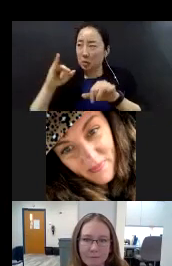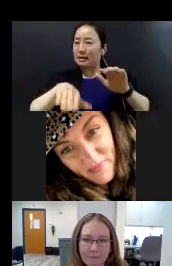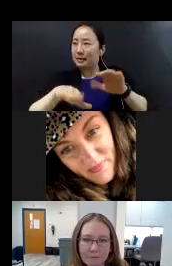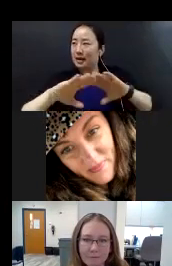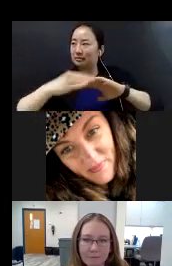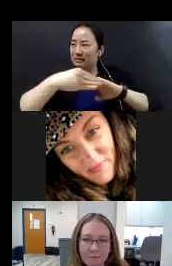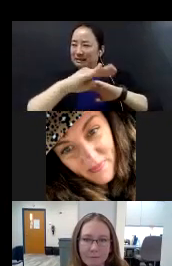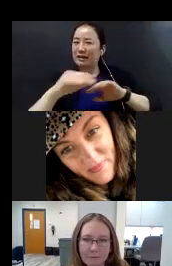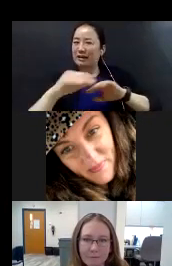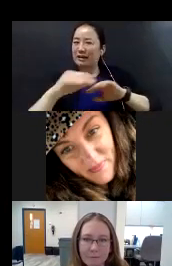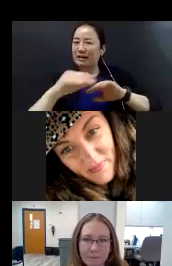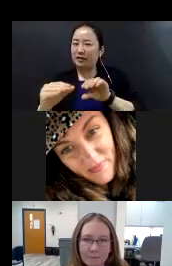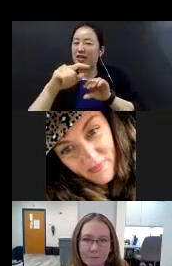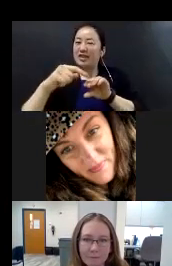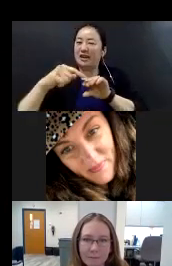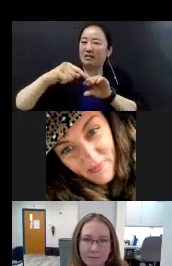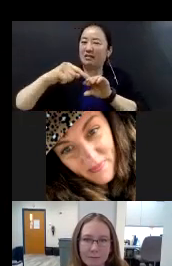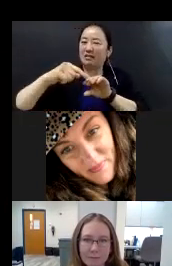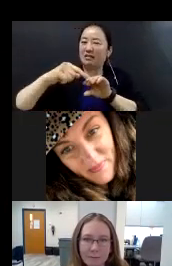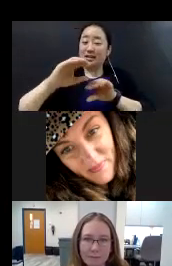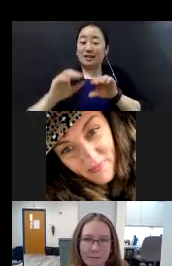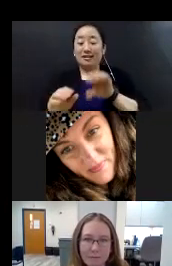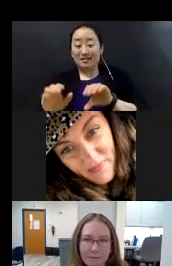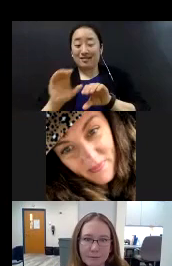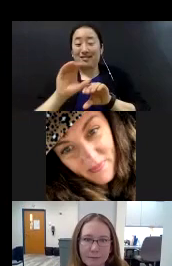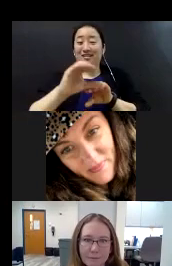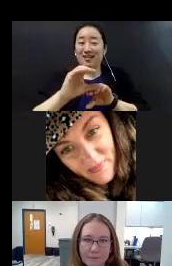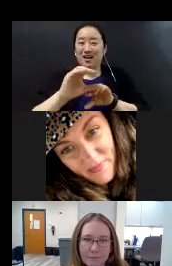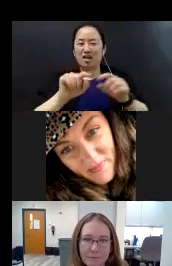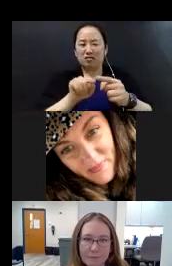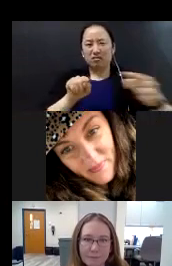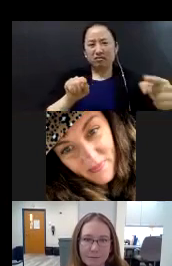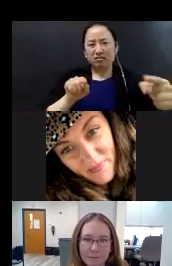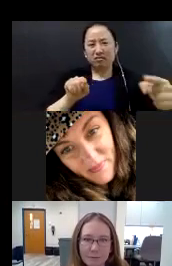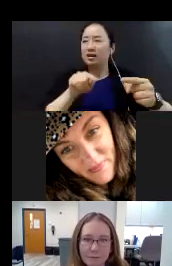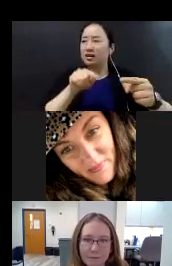LONGER LANDING STEP, AND THEN A COUPLE DIFFERENT WOOD STEPS.